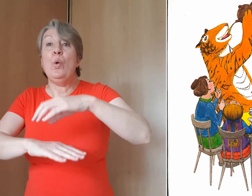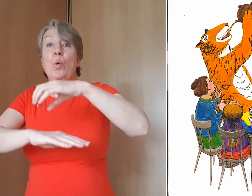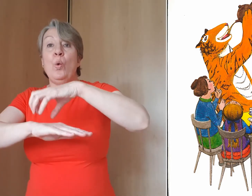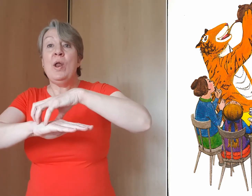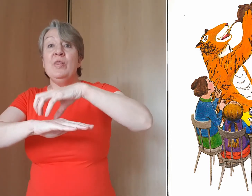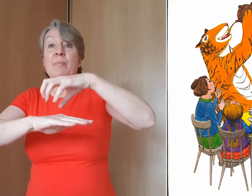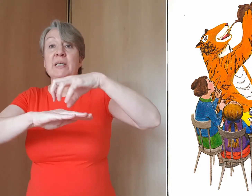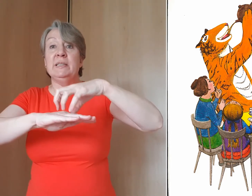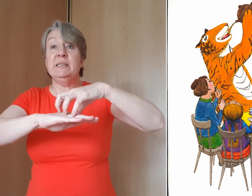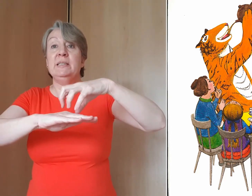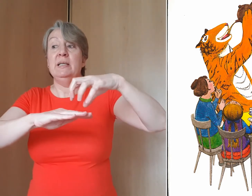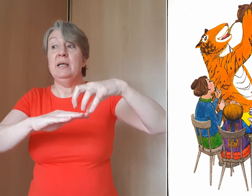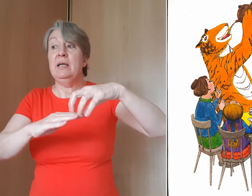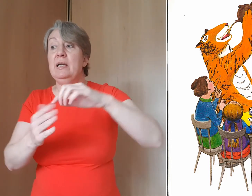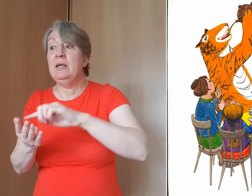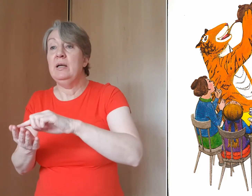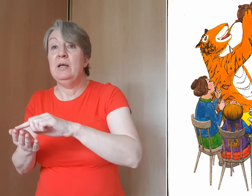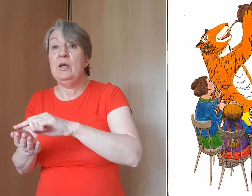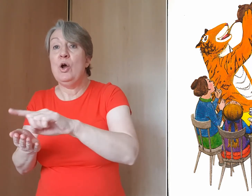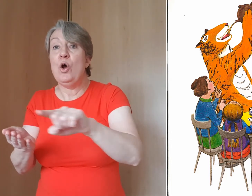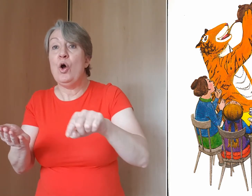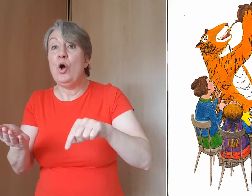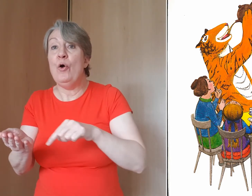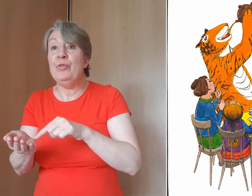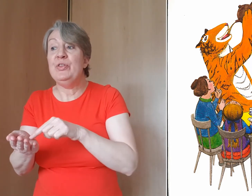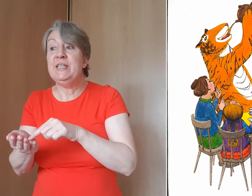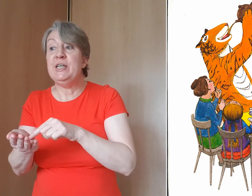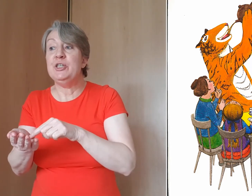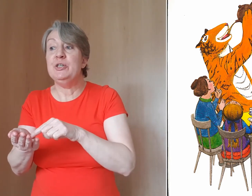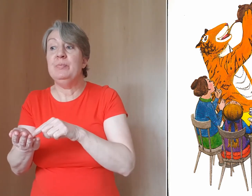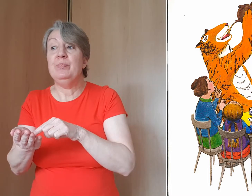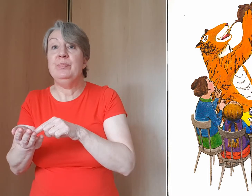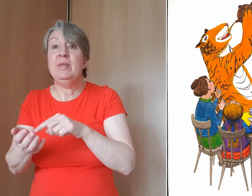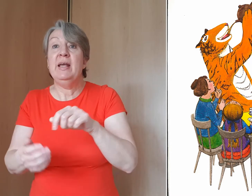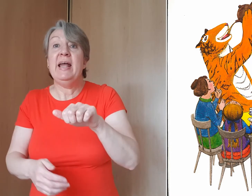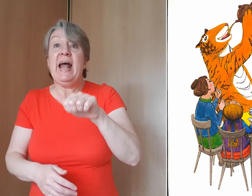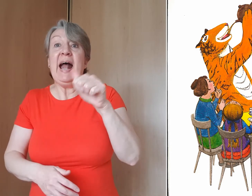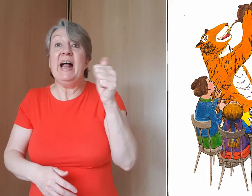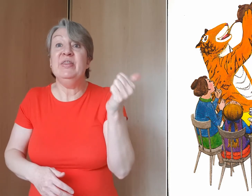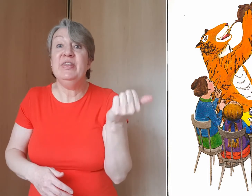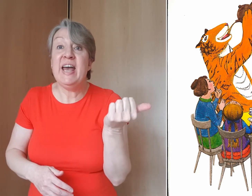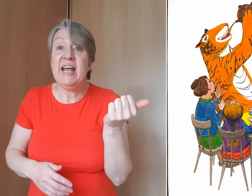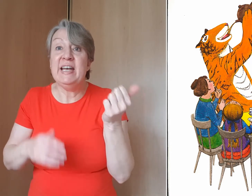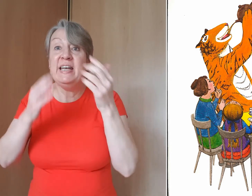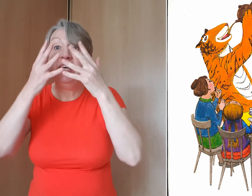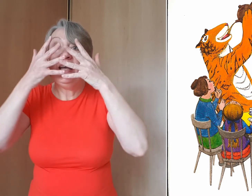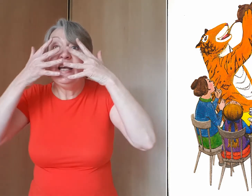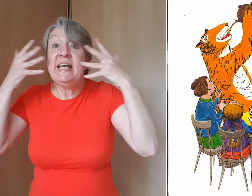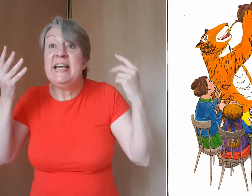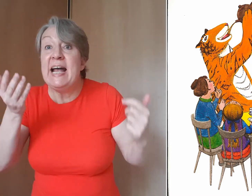all the buns on the dish and then he ate